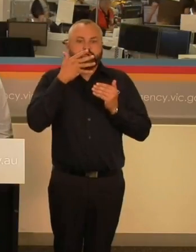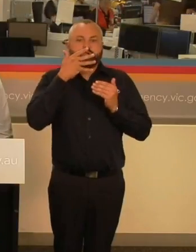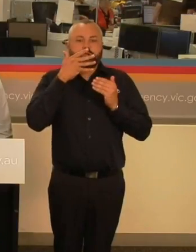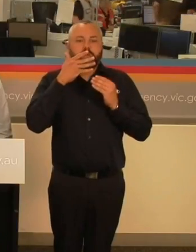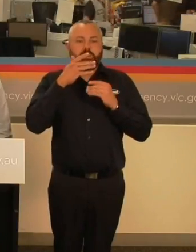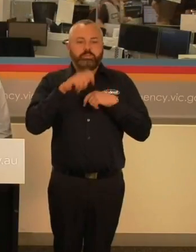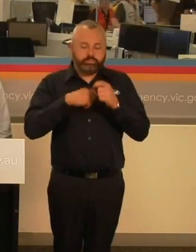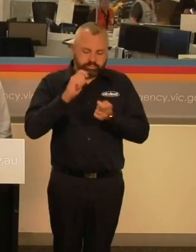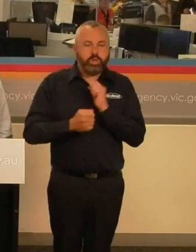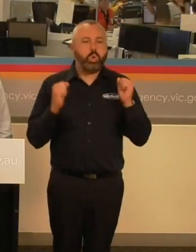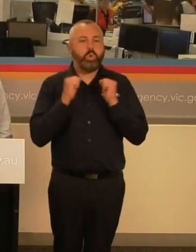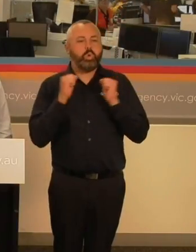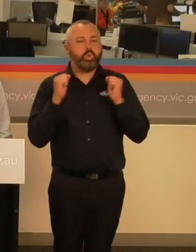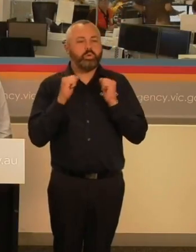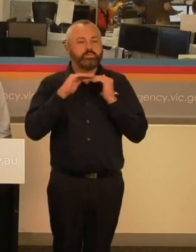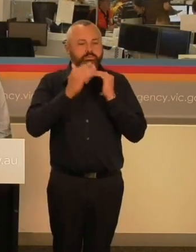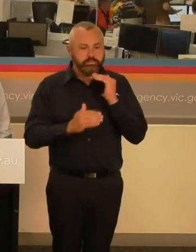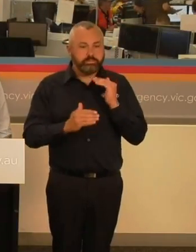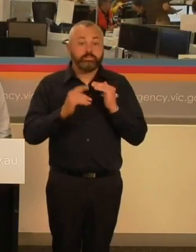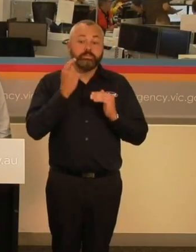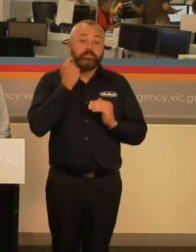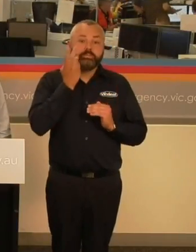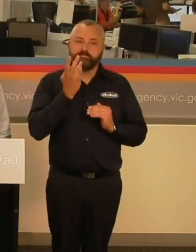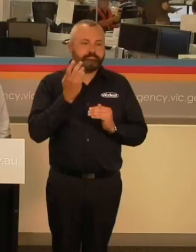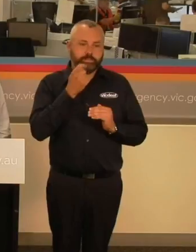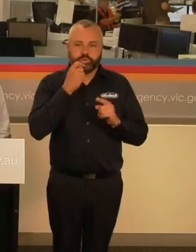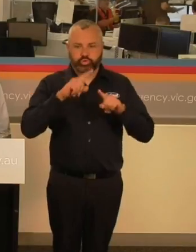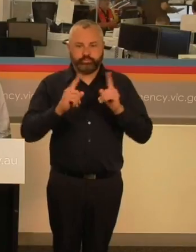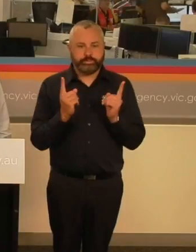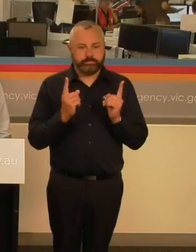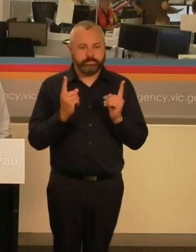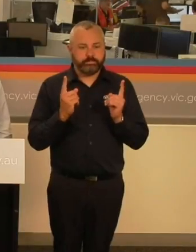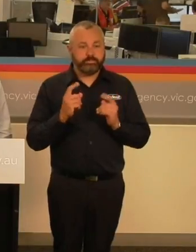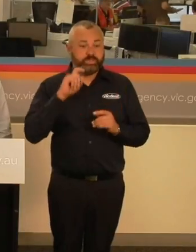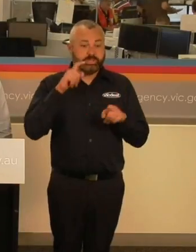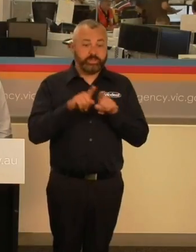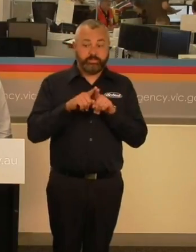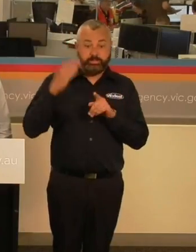different to that it's going to be nearly as hot or as hot but the spell is